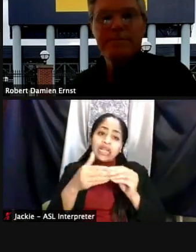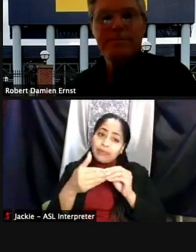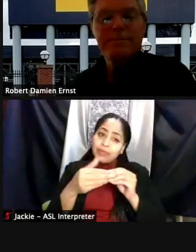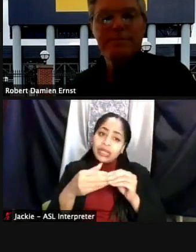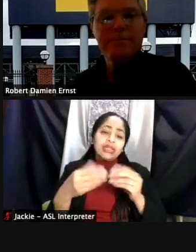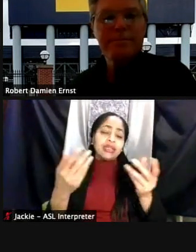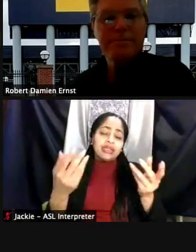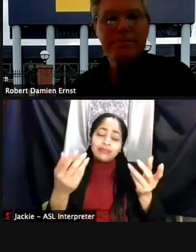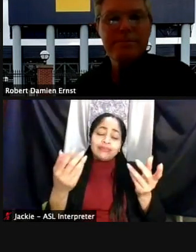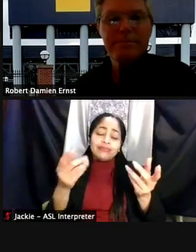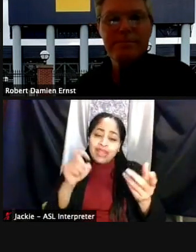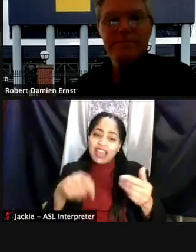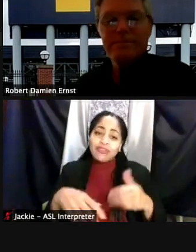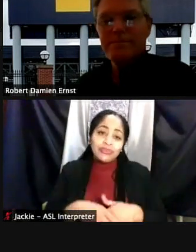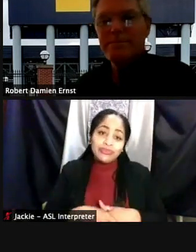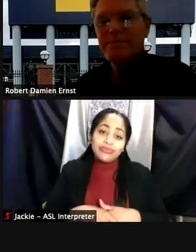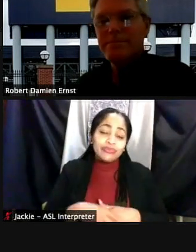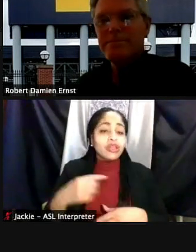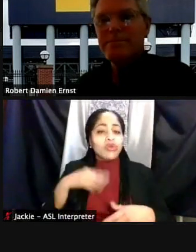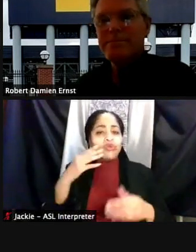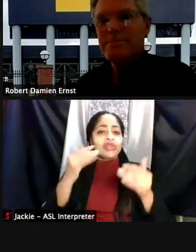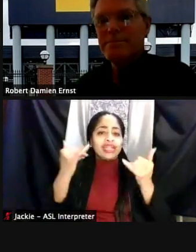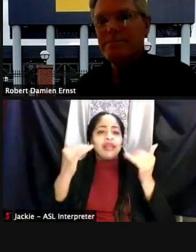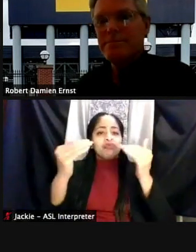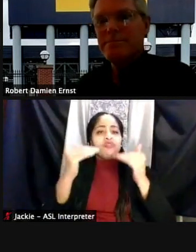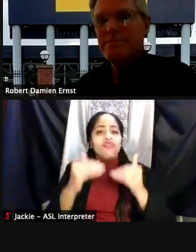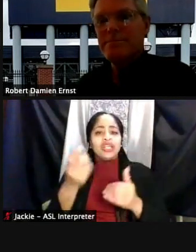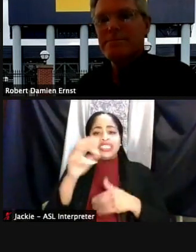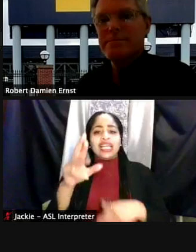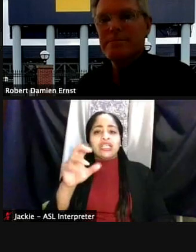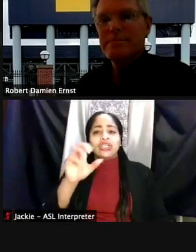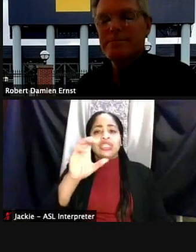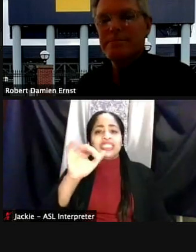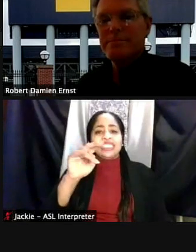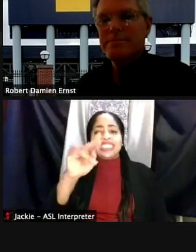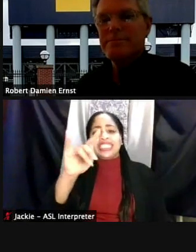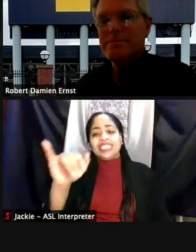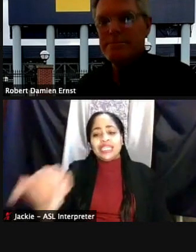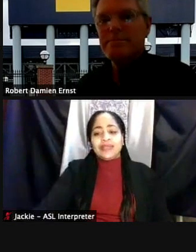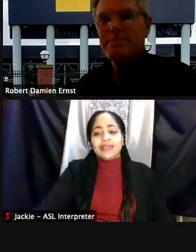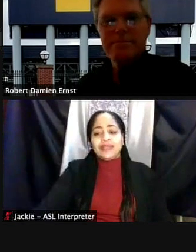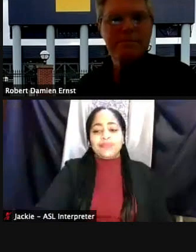So we're gonna actually move on to Dr. Cinti, if we can get those questions up.